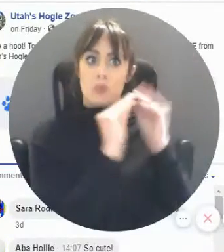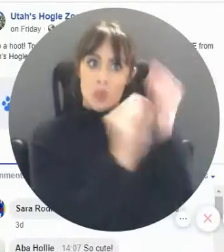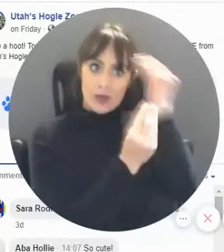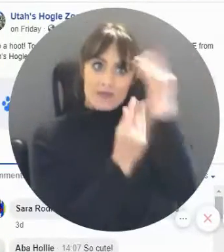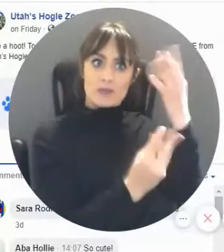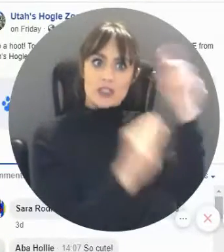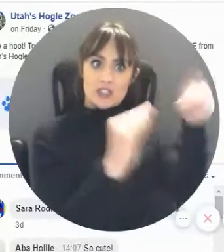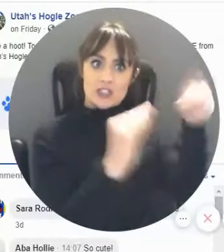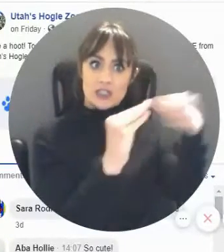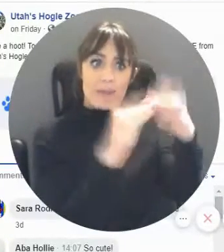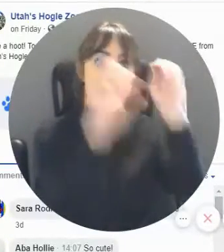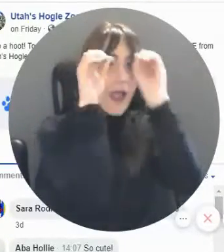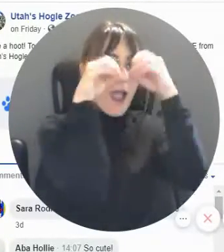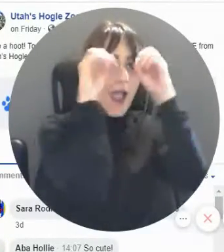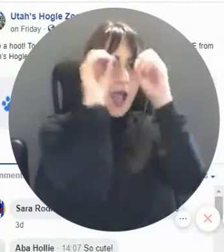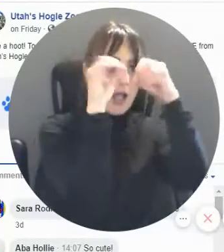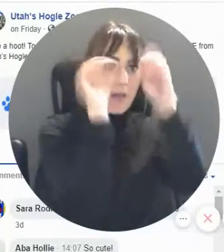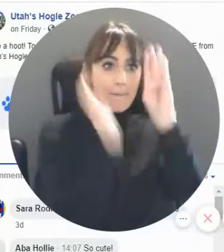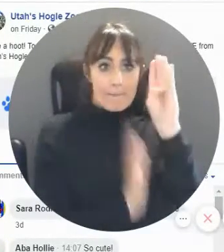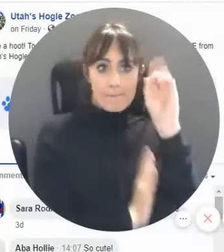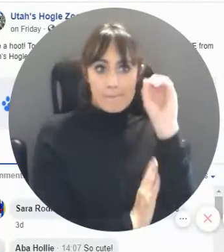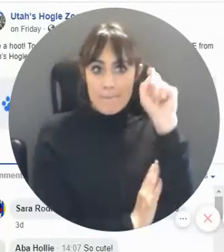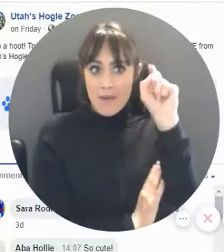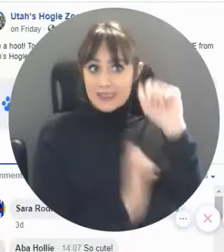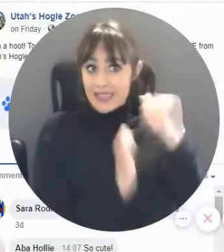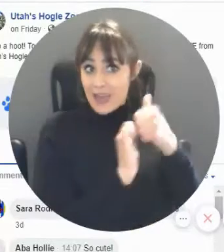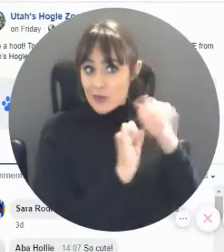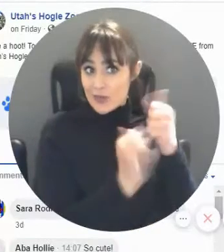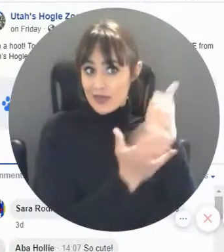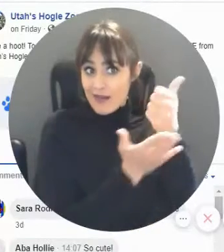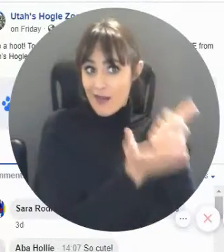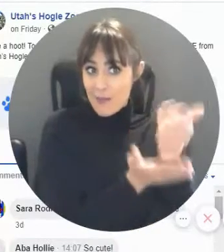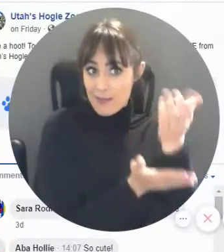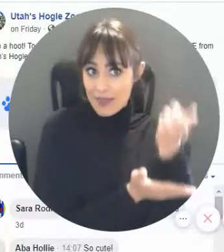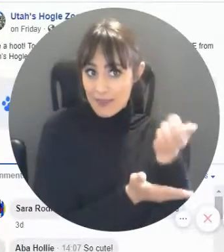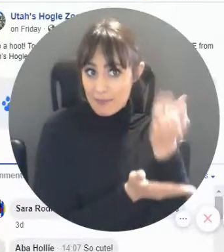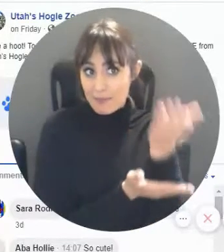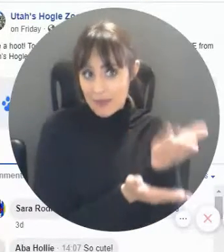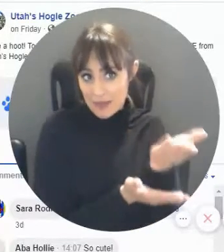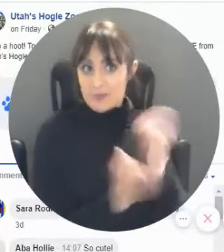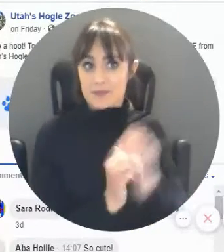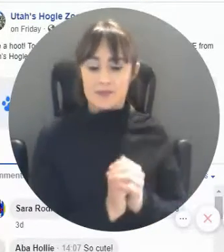take care of our owl friends in the wild. These guys are found, these guys are not on